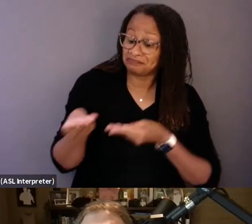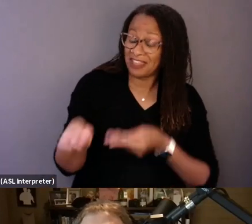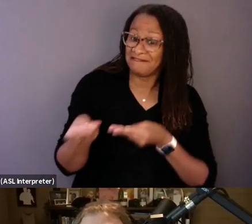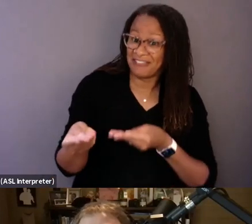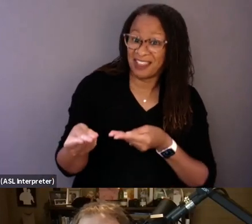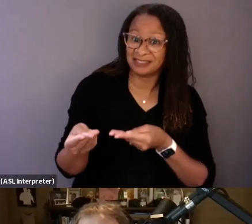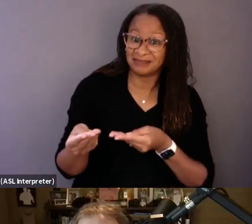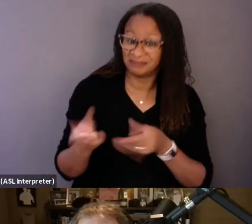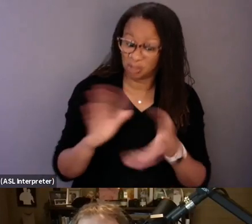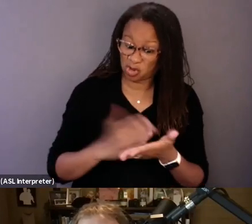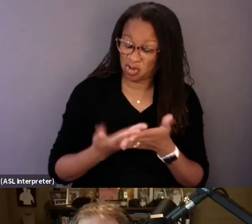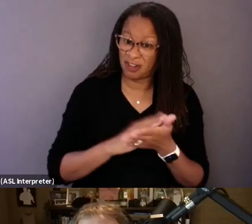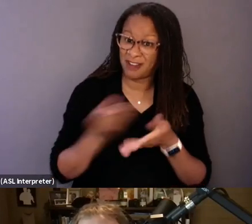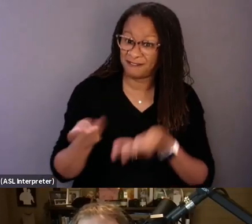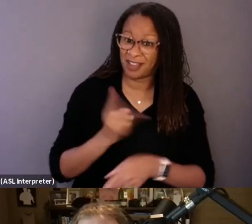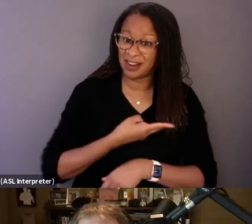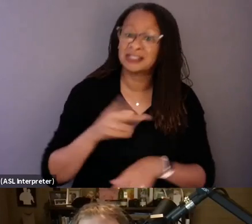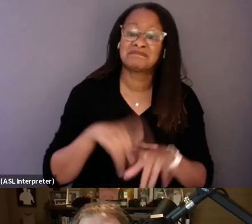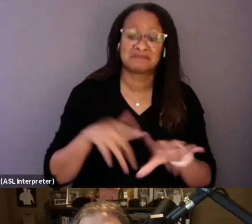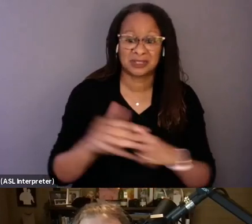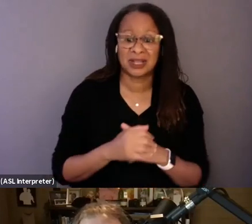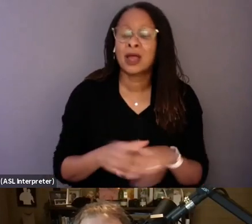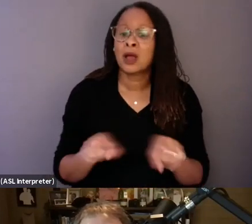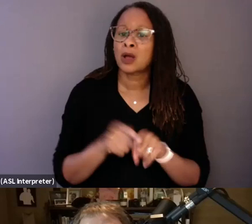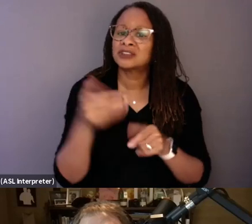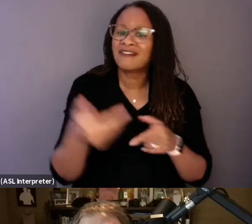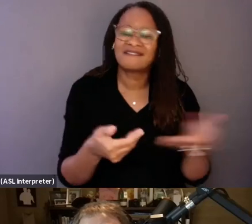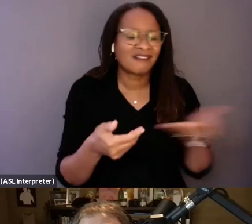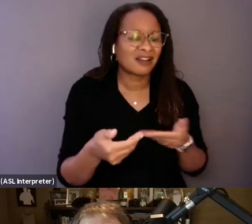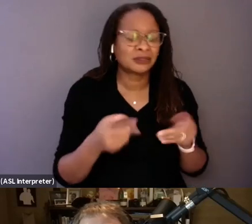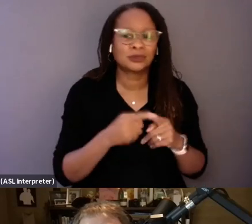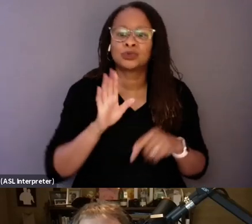but she invited us into the basement of her home